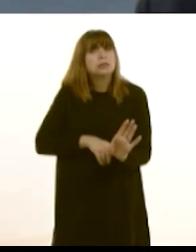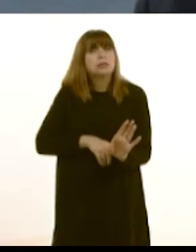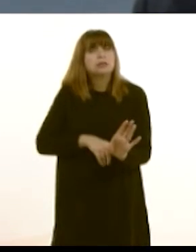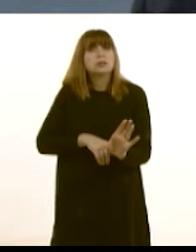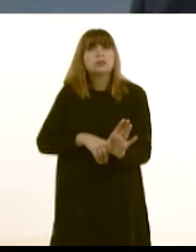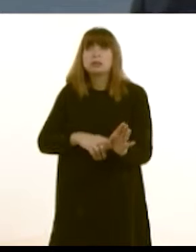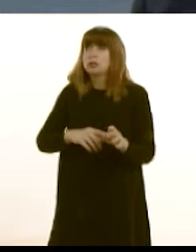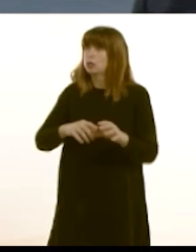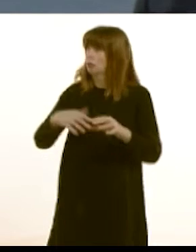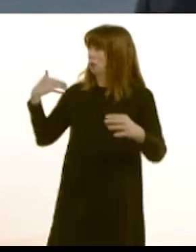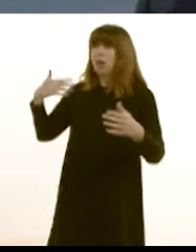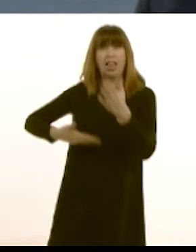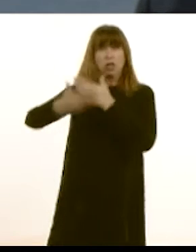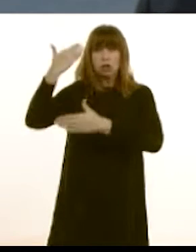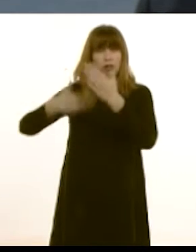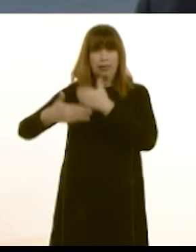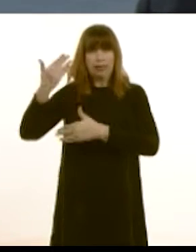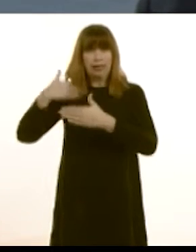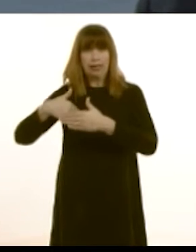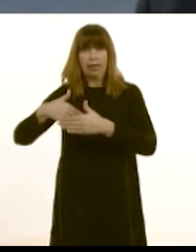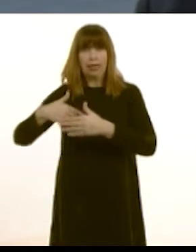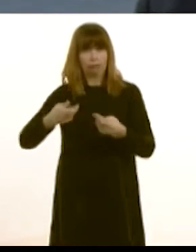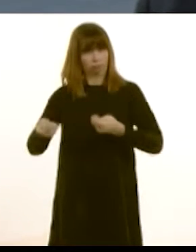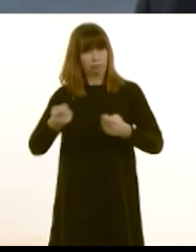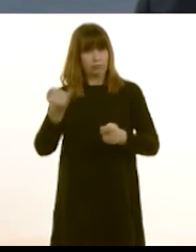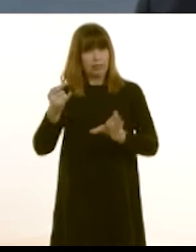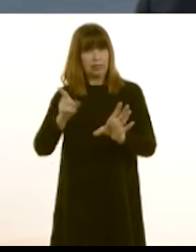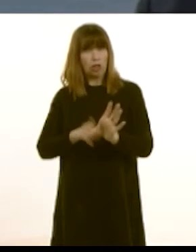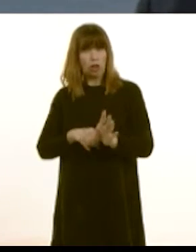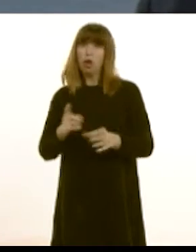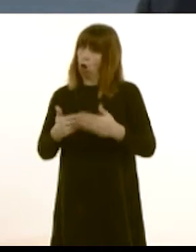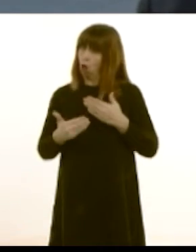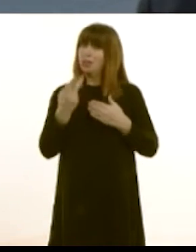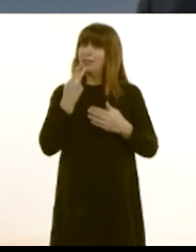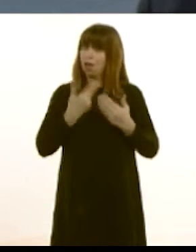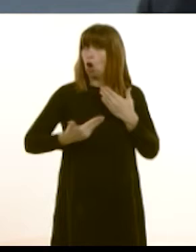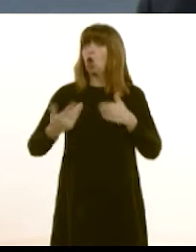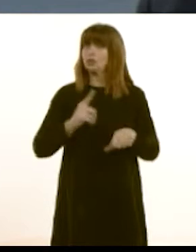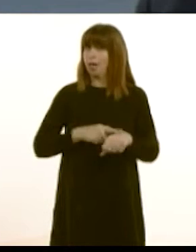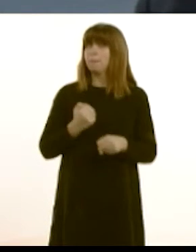So, if it canít be in the first 16 years, when are we going to see the dramatic progress